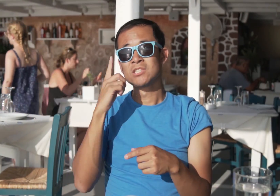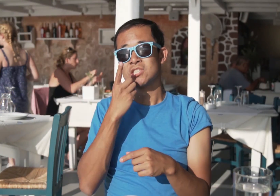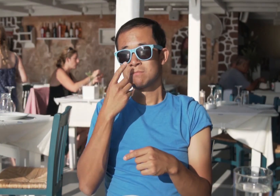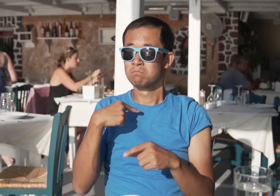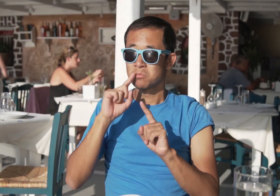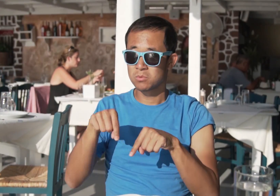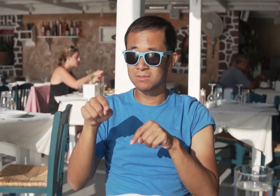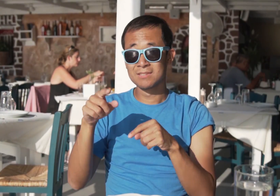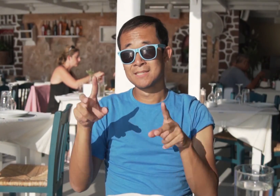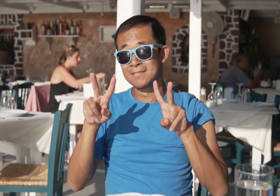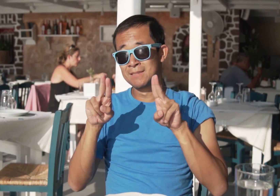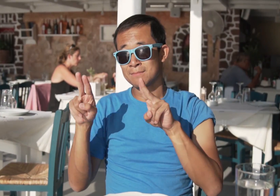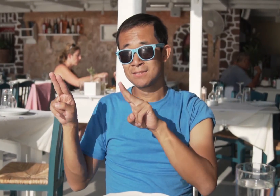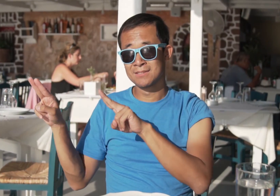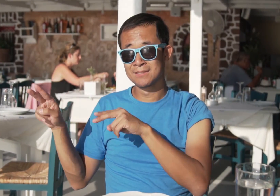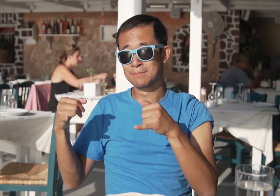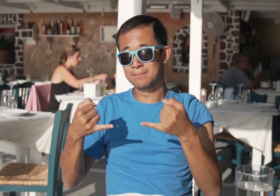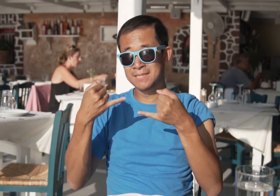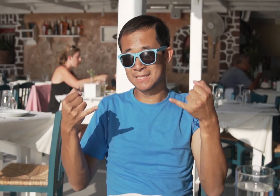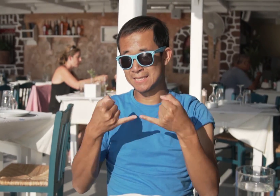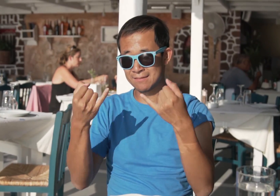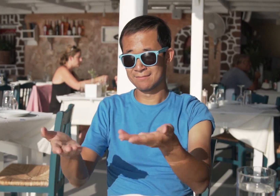We ordered lobster pasta for our dinner.